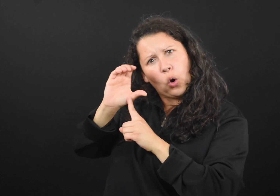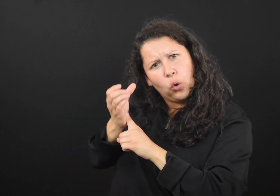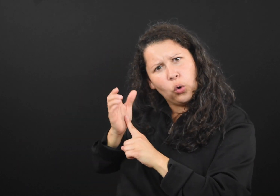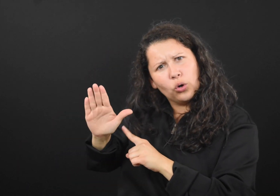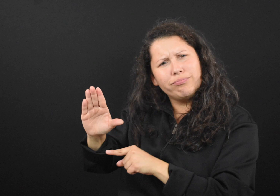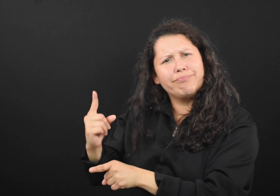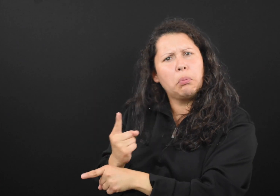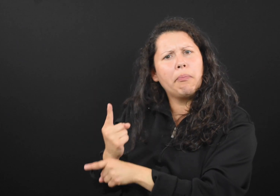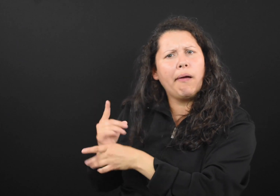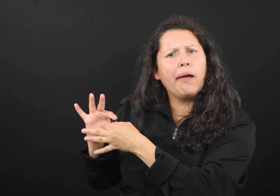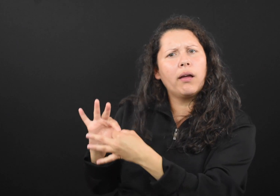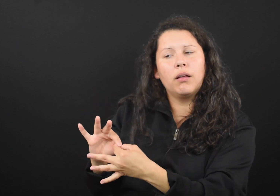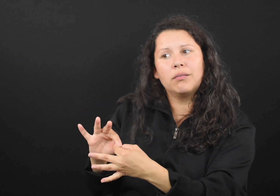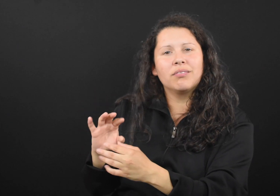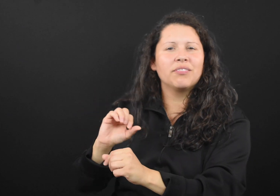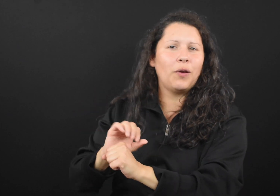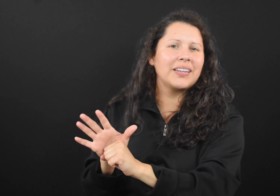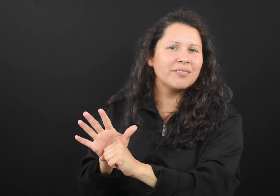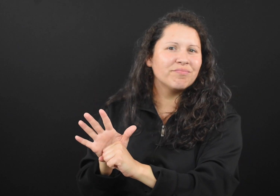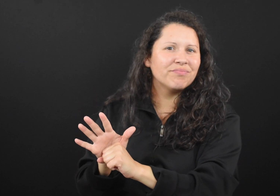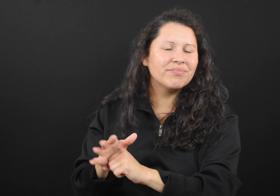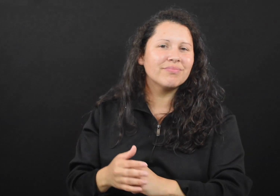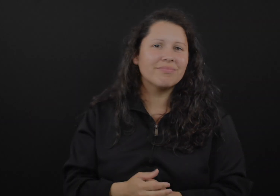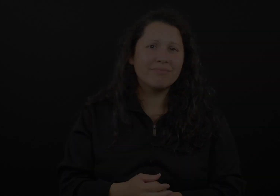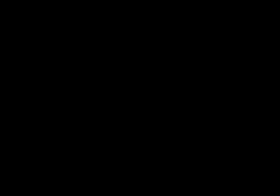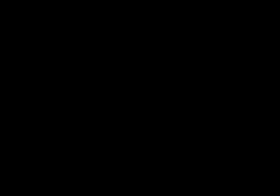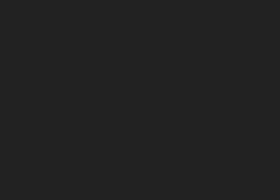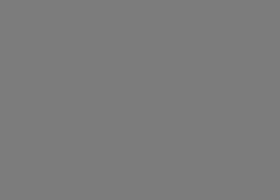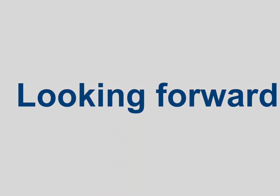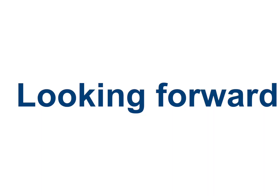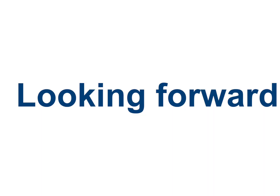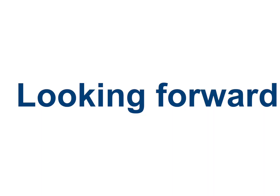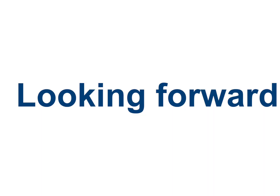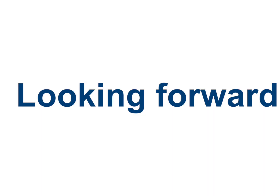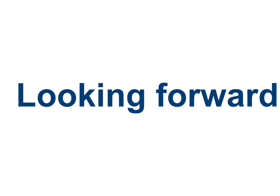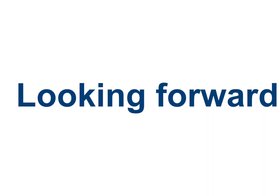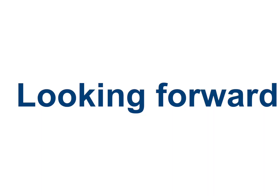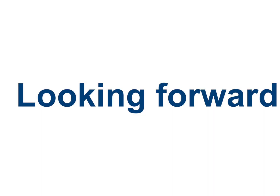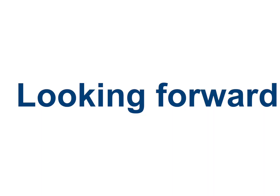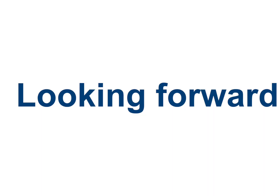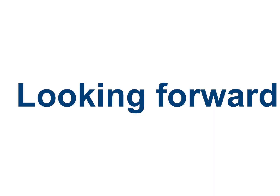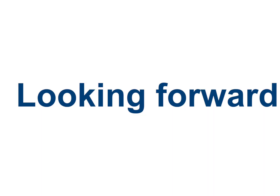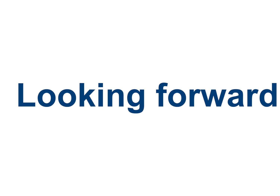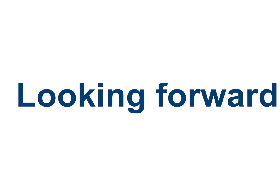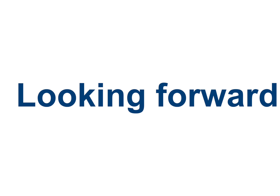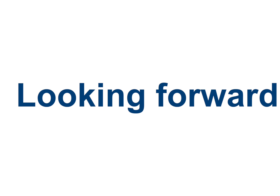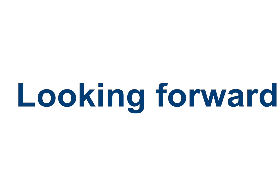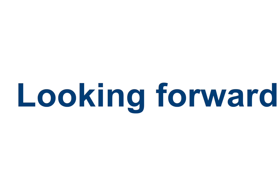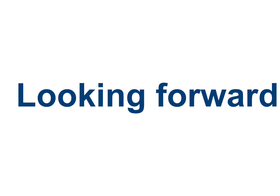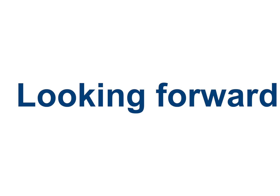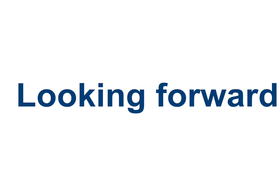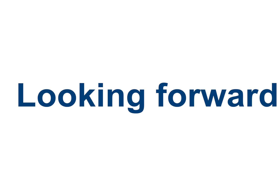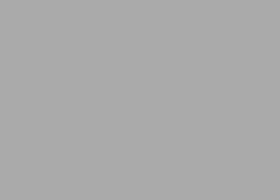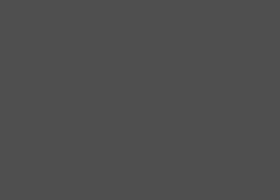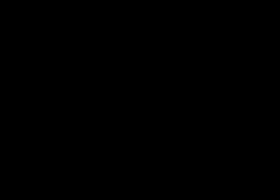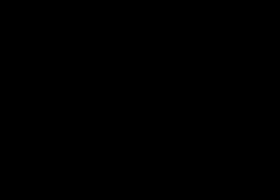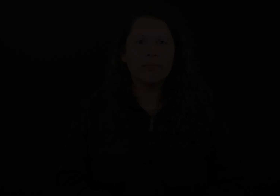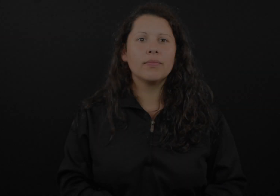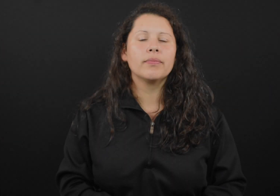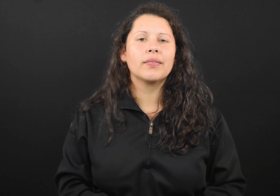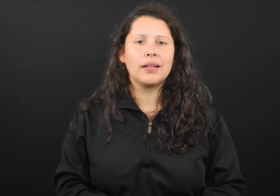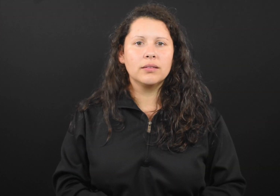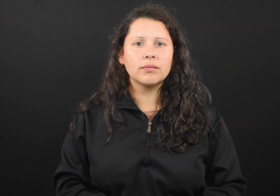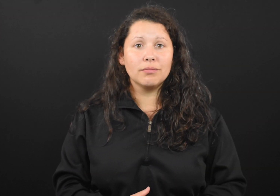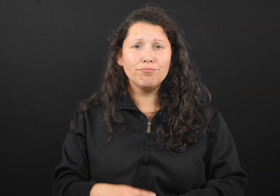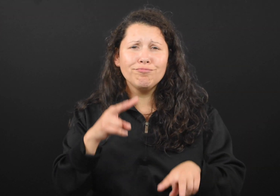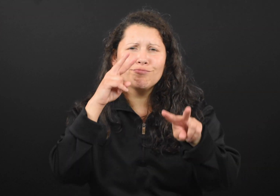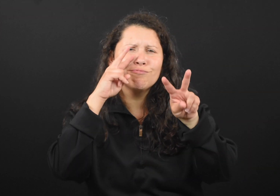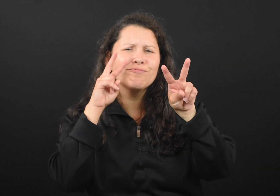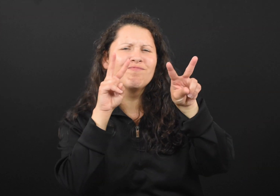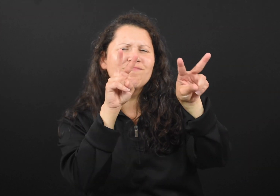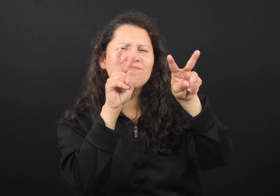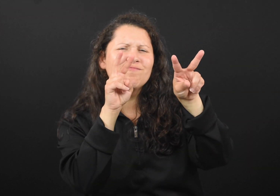way [about COVID-19].” Looking forward